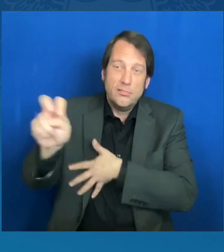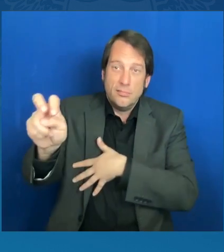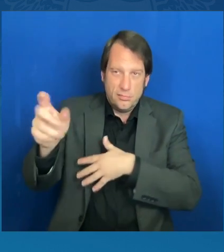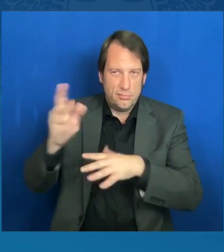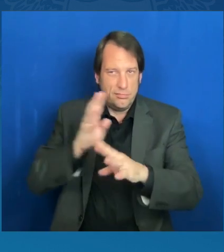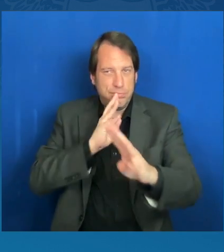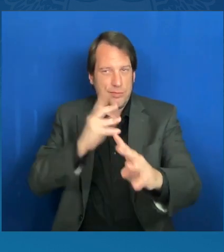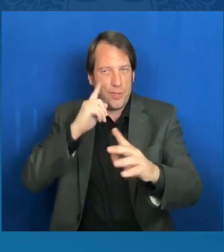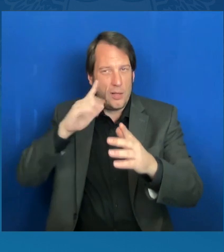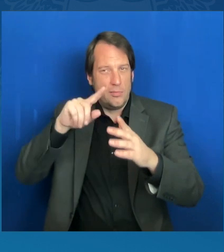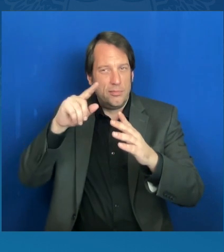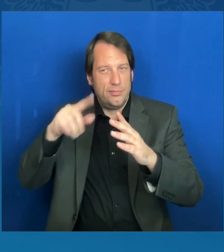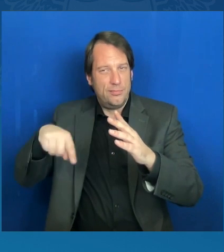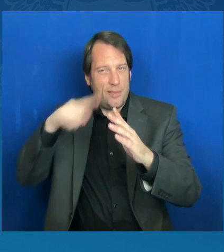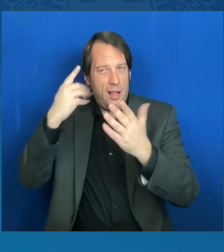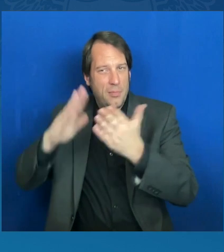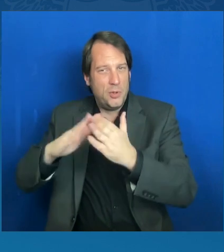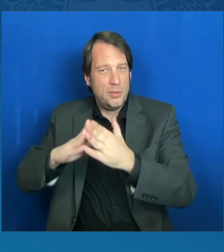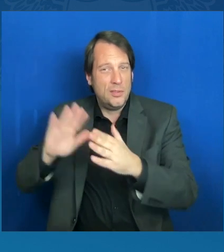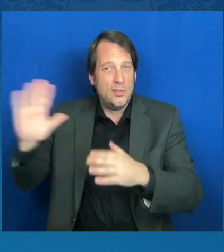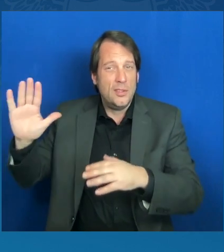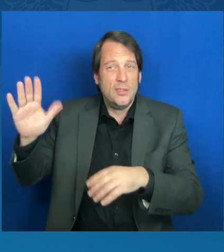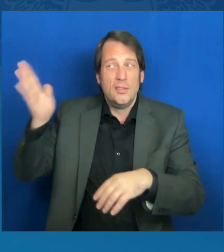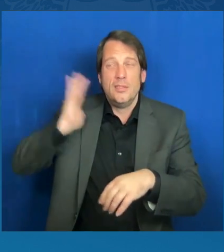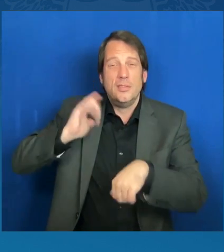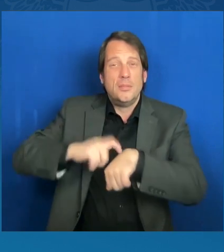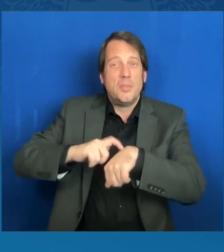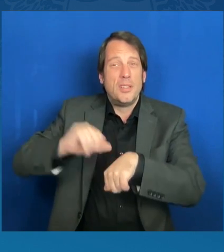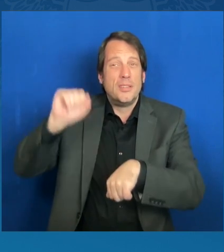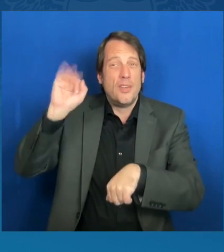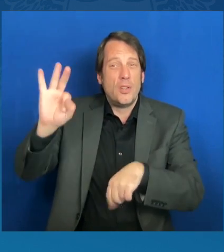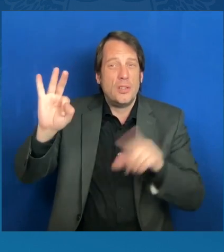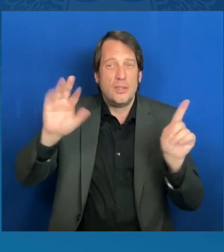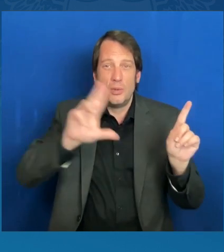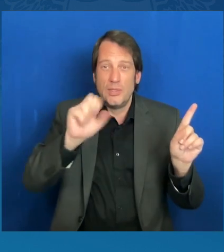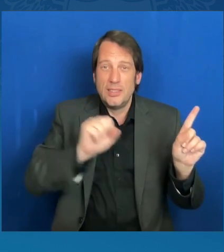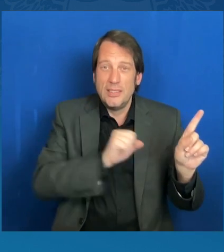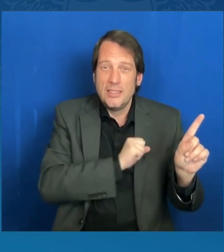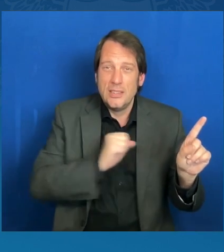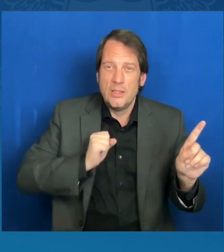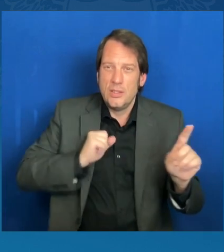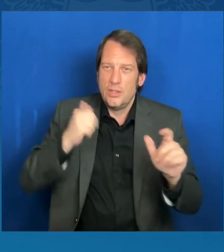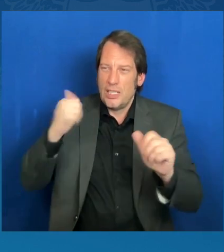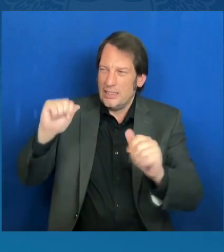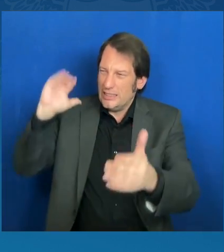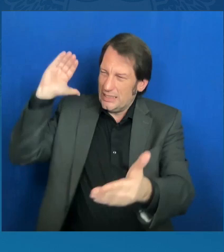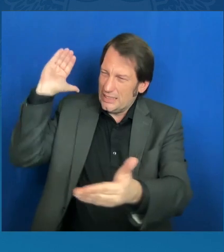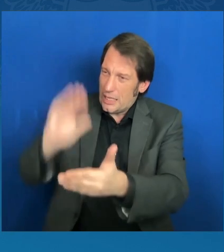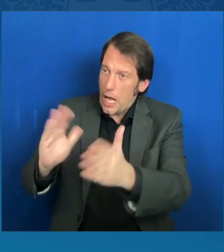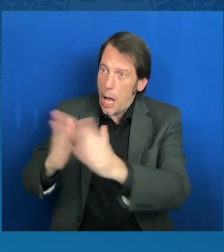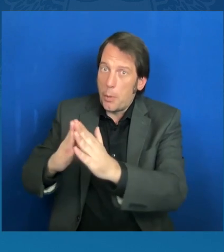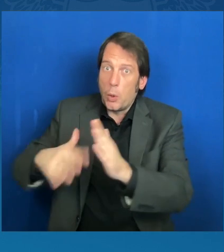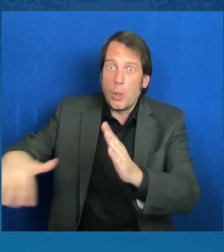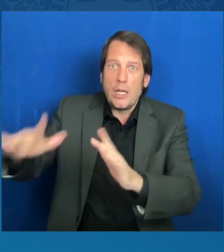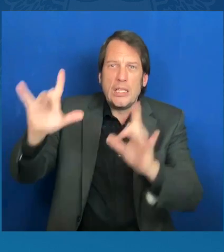has been her life's work. And look around, when she made it to the White House, she brought us with her.